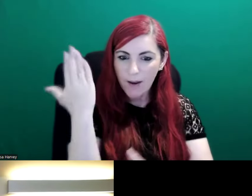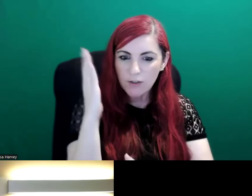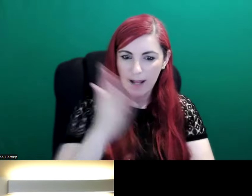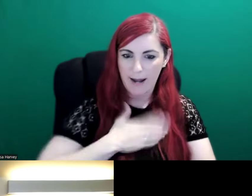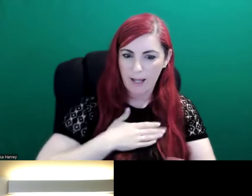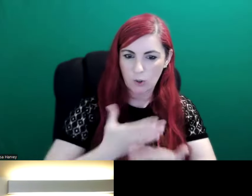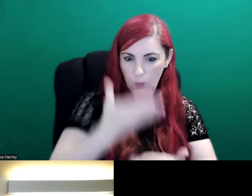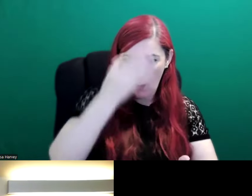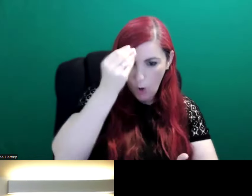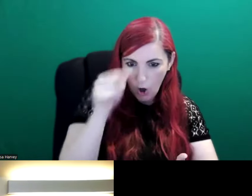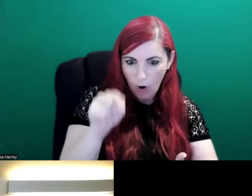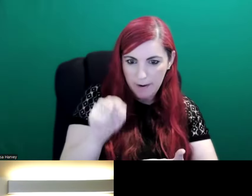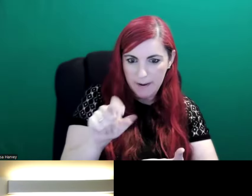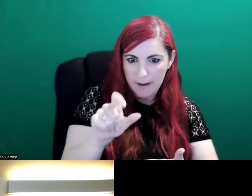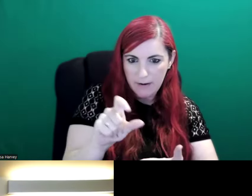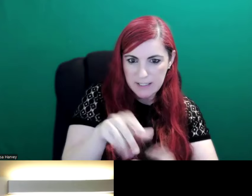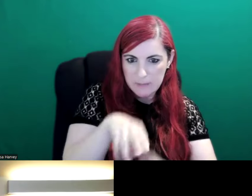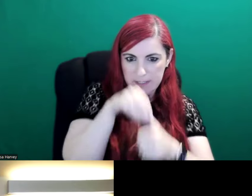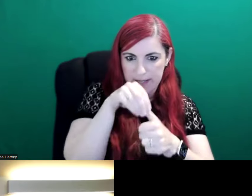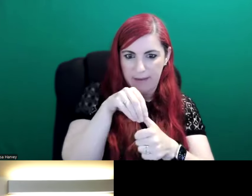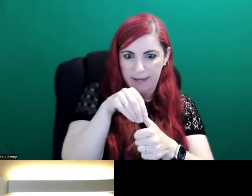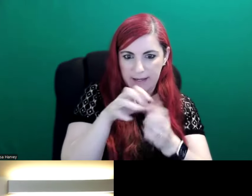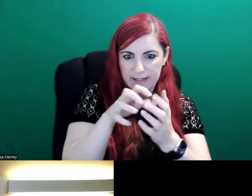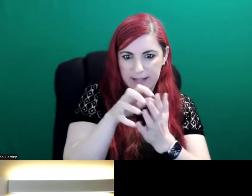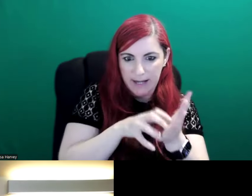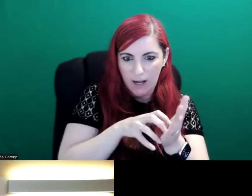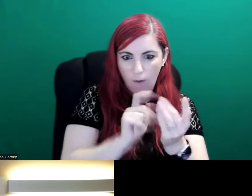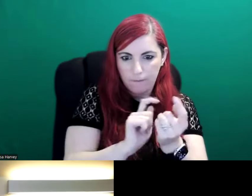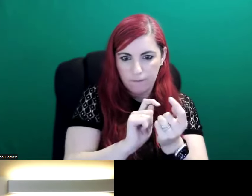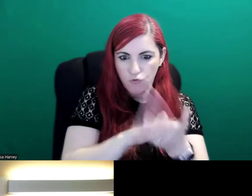the very specific technique of translation and rotation for herself and to teach her